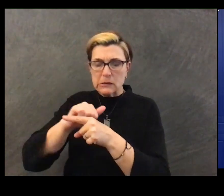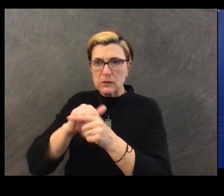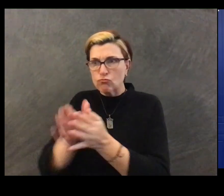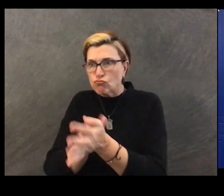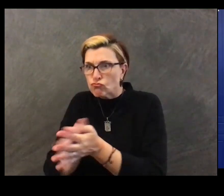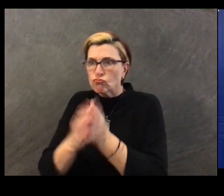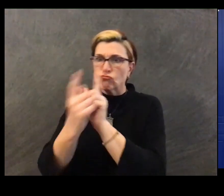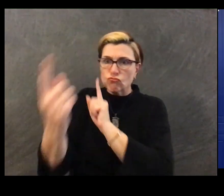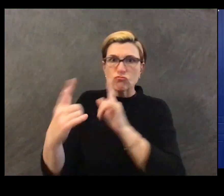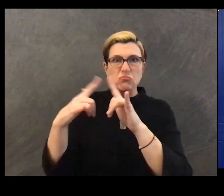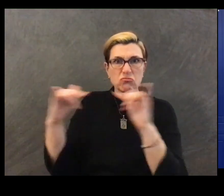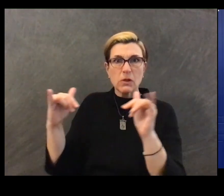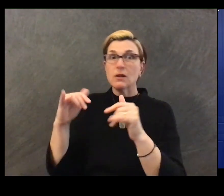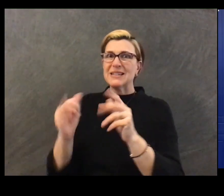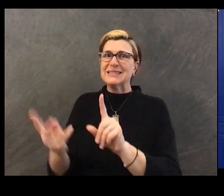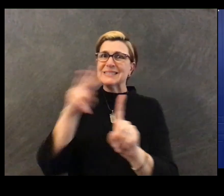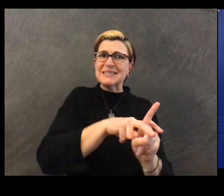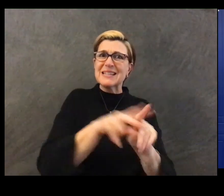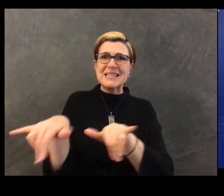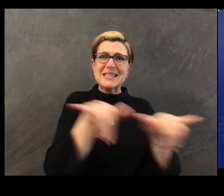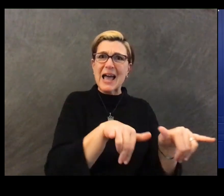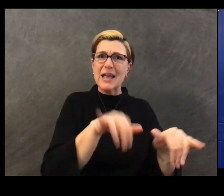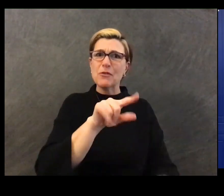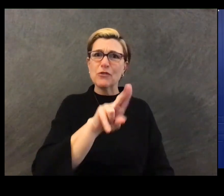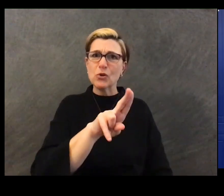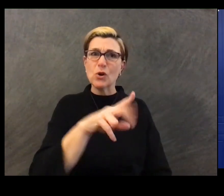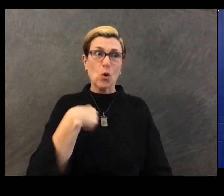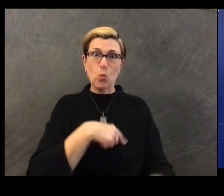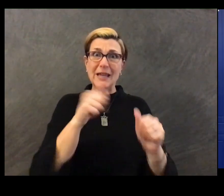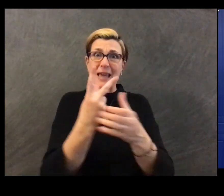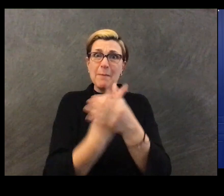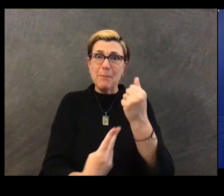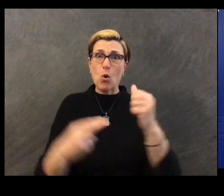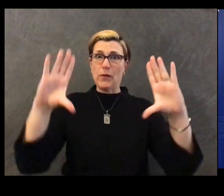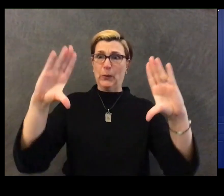outcomes to flu we could prevent and decrease both of those things so I think